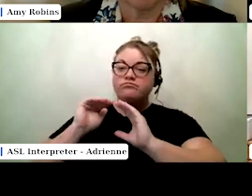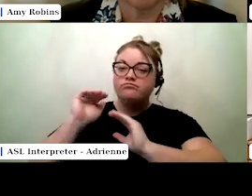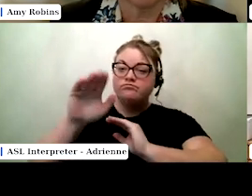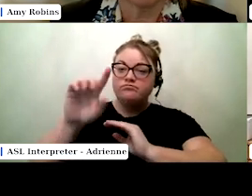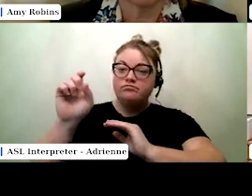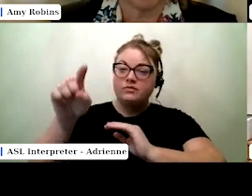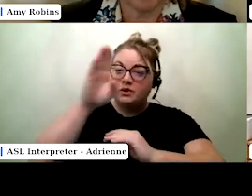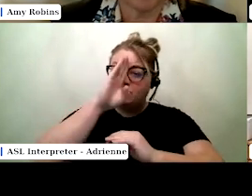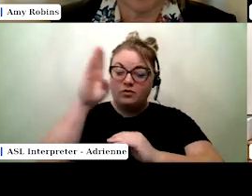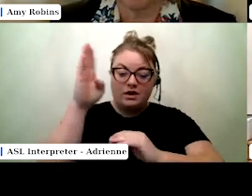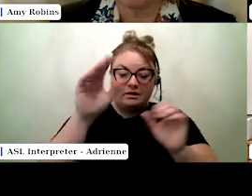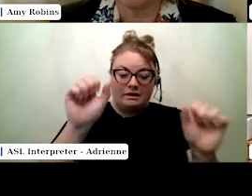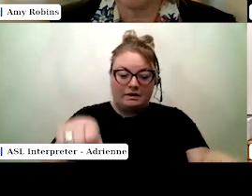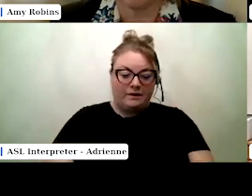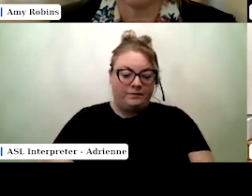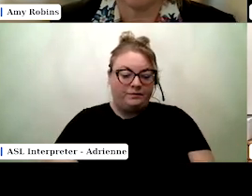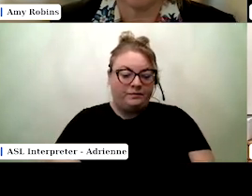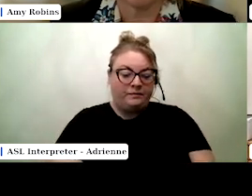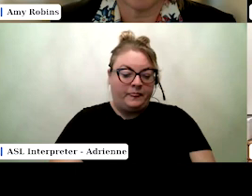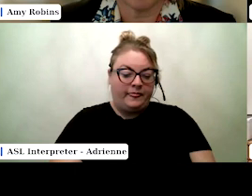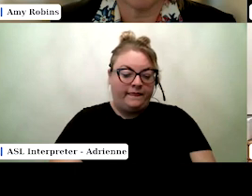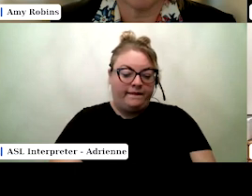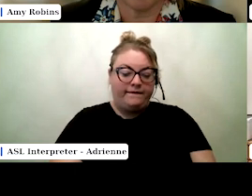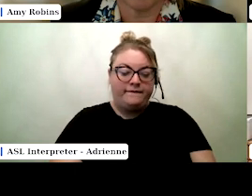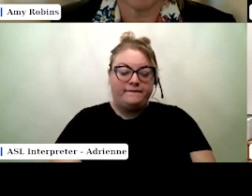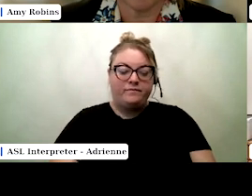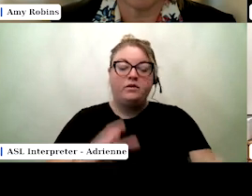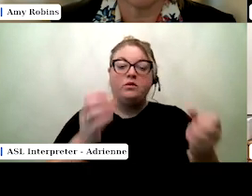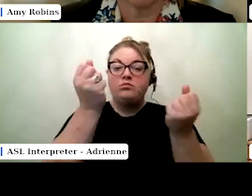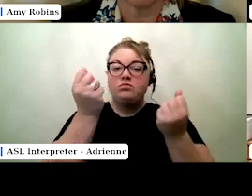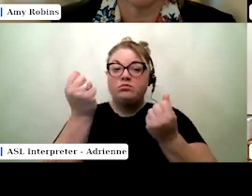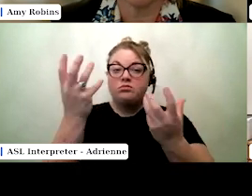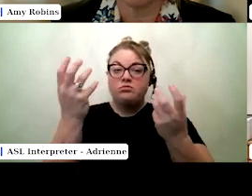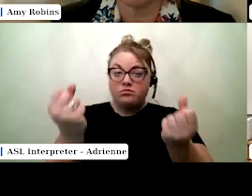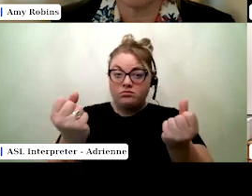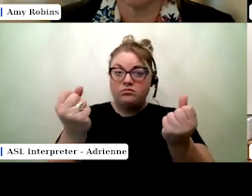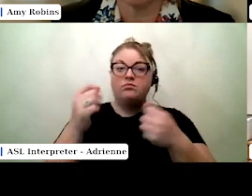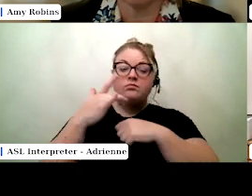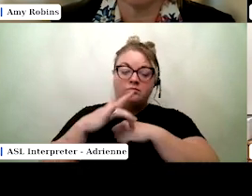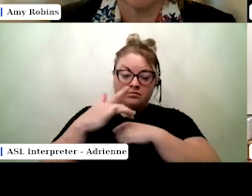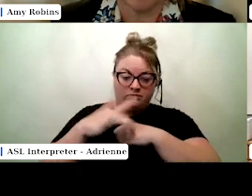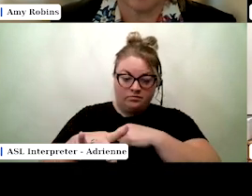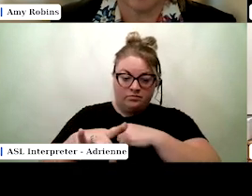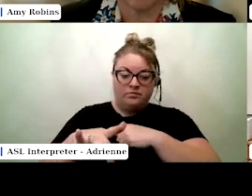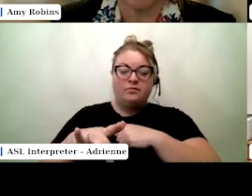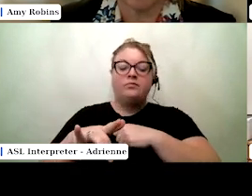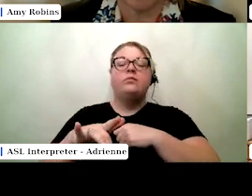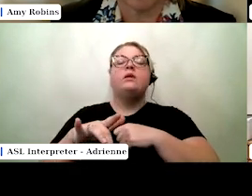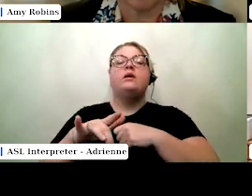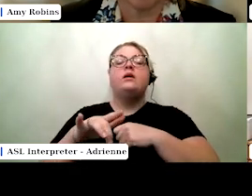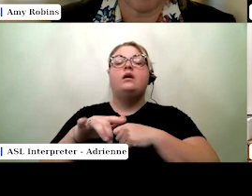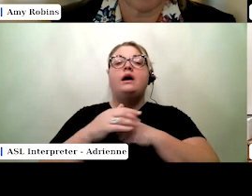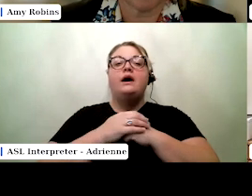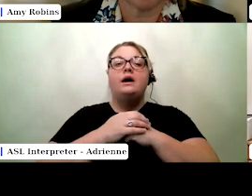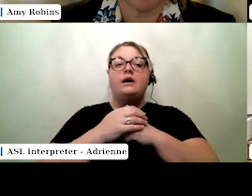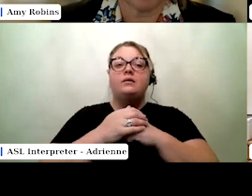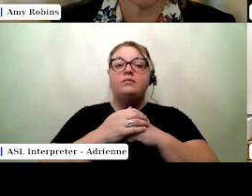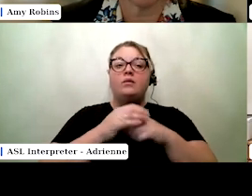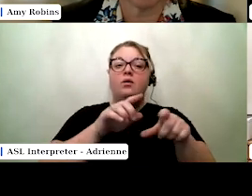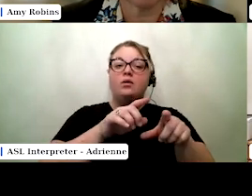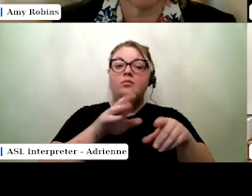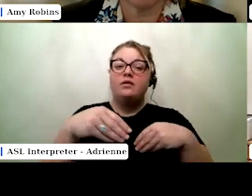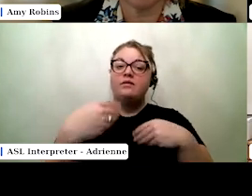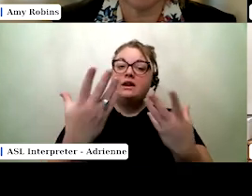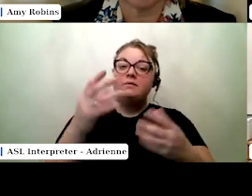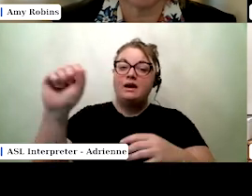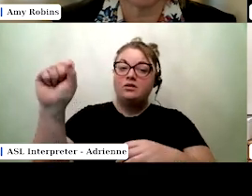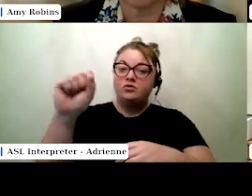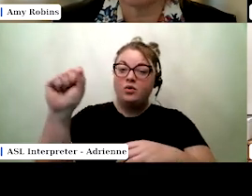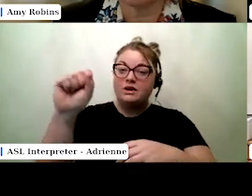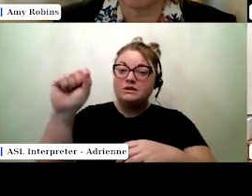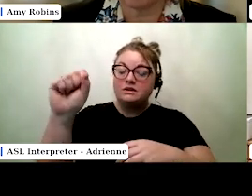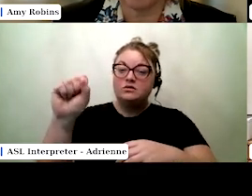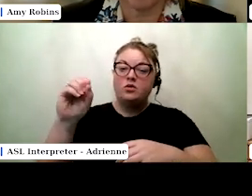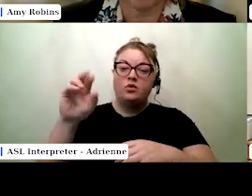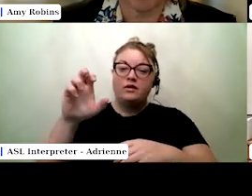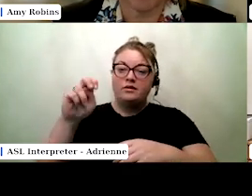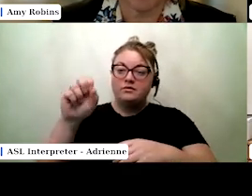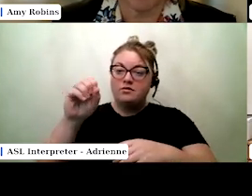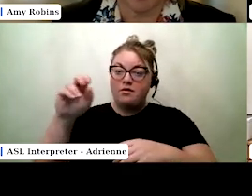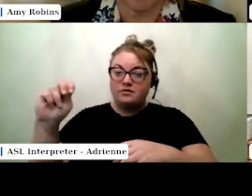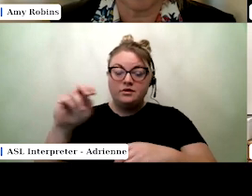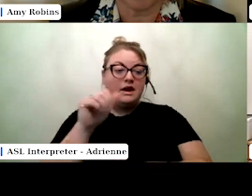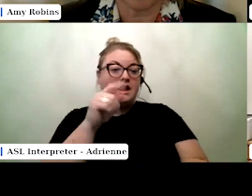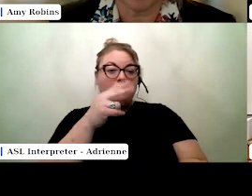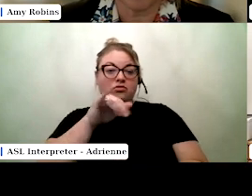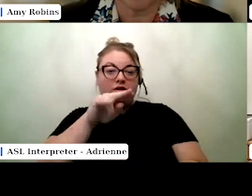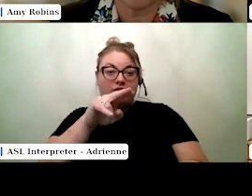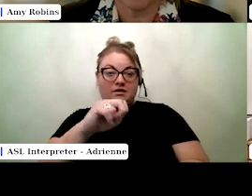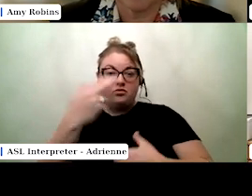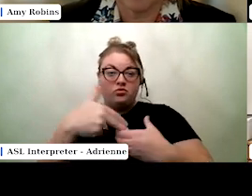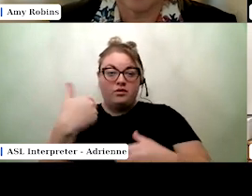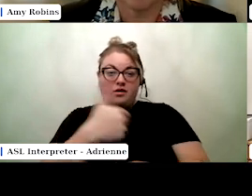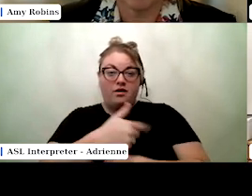You'll note that we have Asl American sign language interpretation provided by Sorenson and adrian has joined us from from Sorenson.